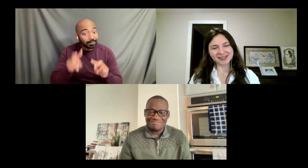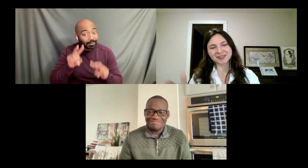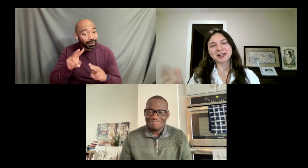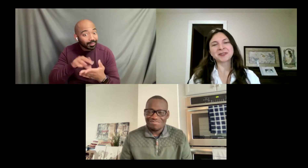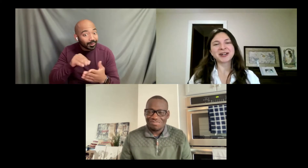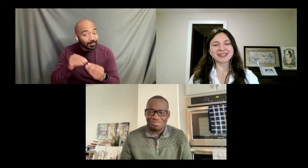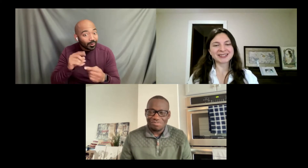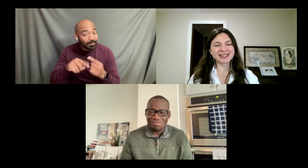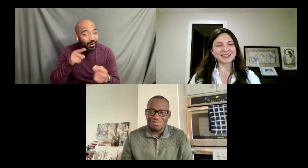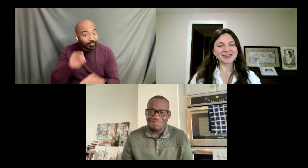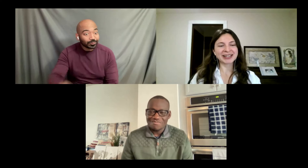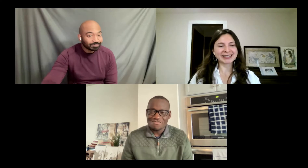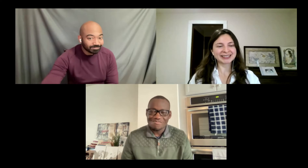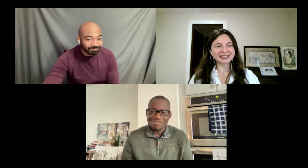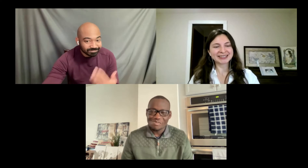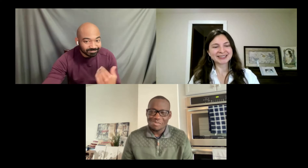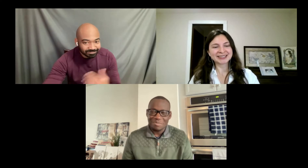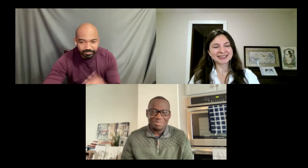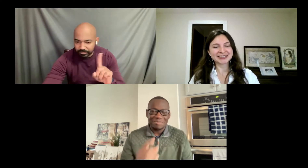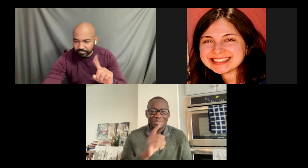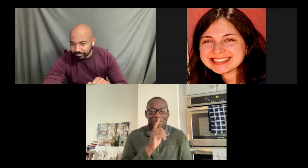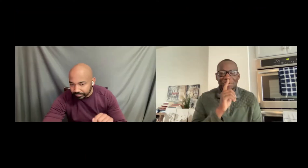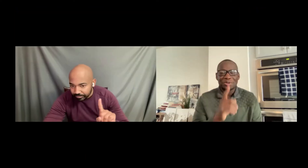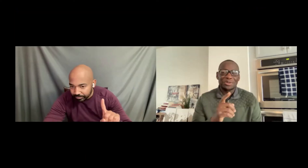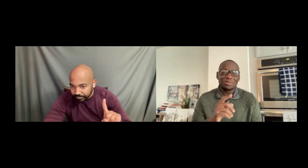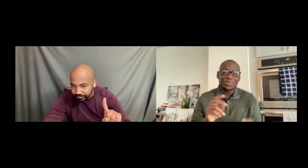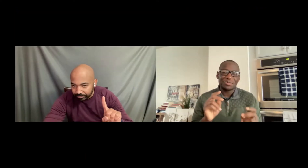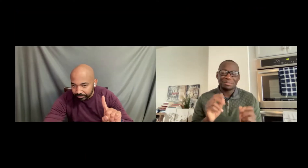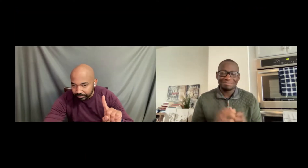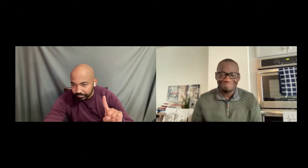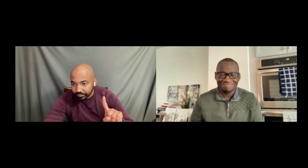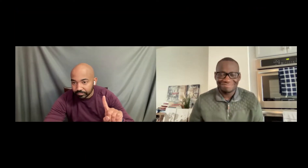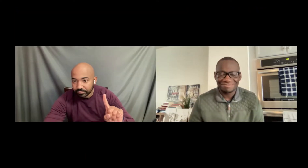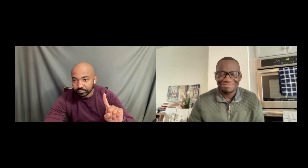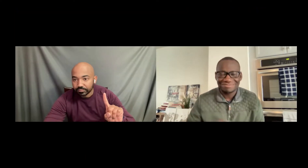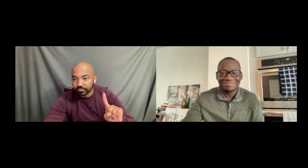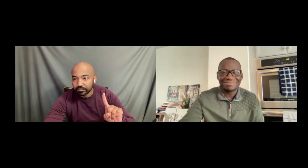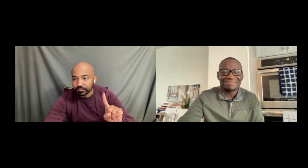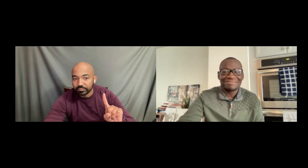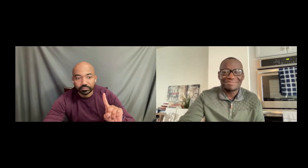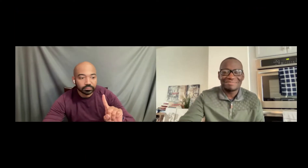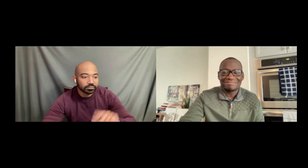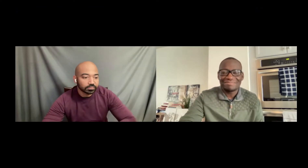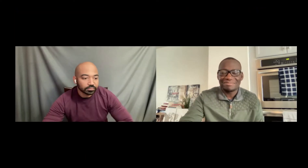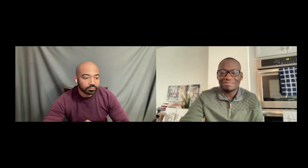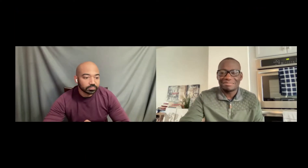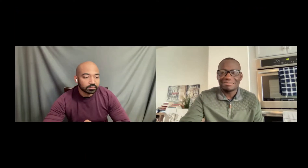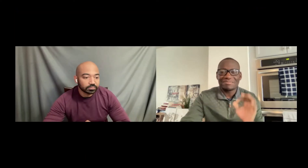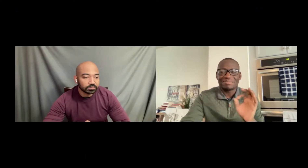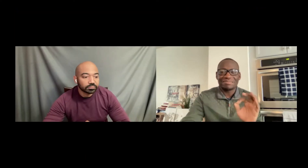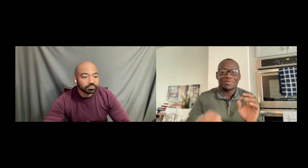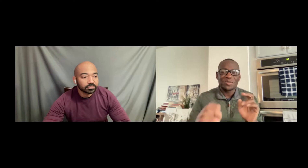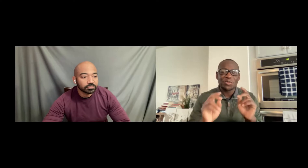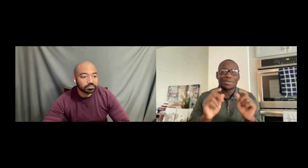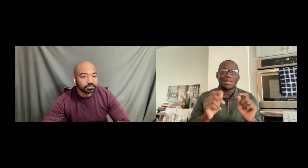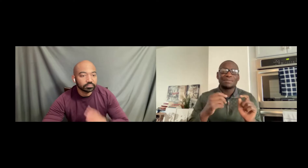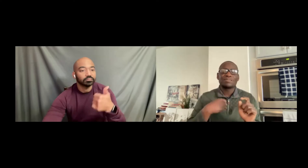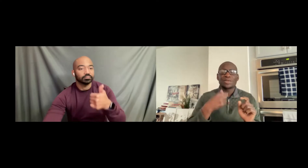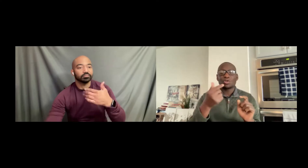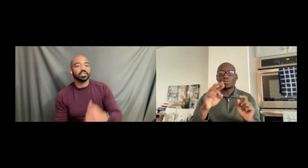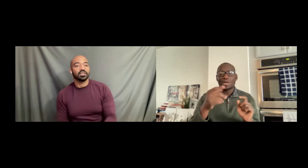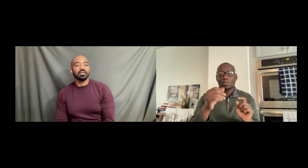so Gregoire, take it away. >> GREGOIRE YOUBARA: